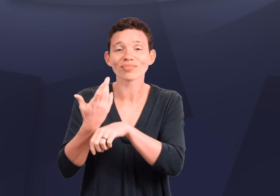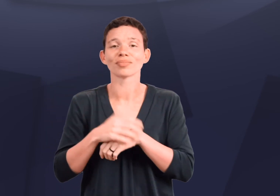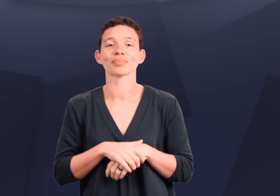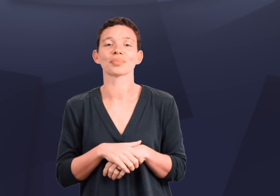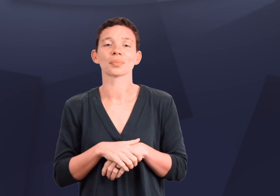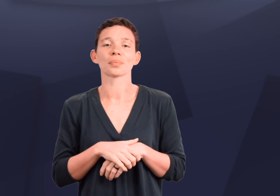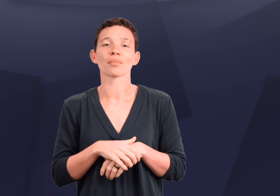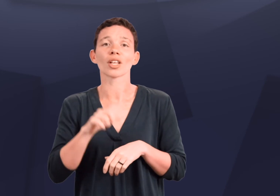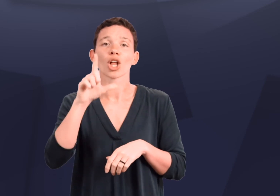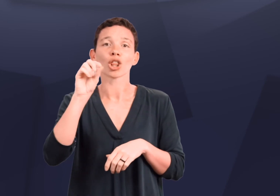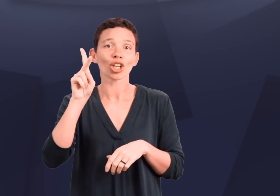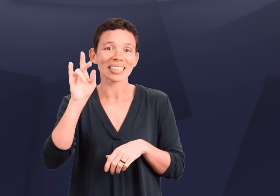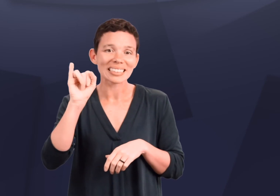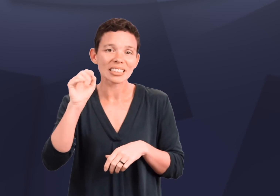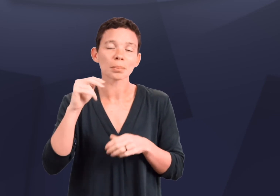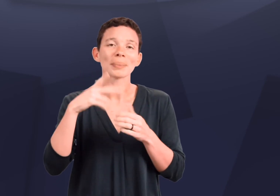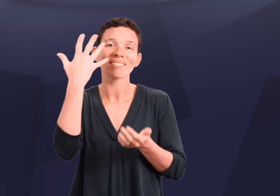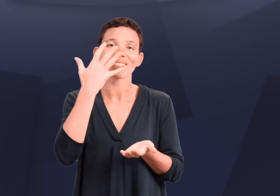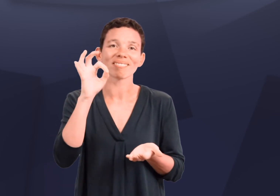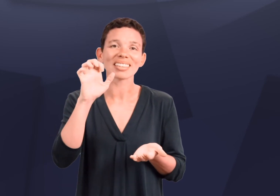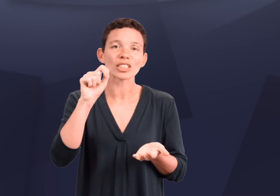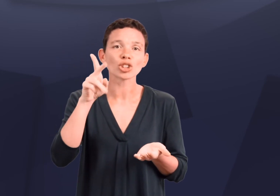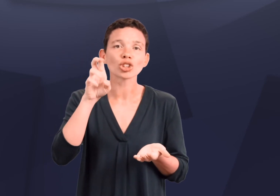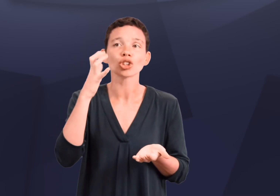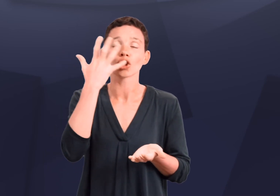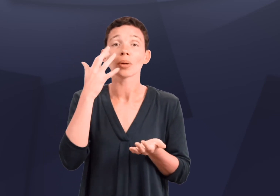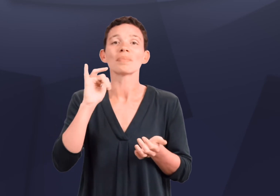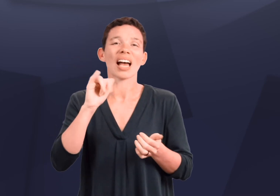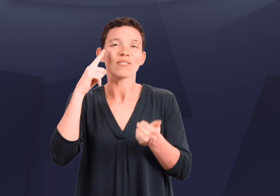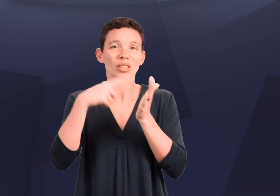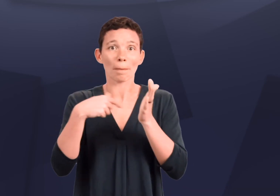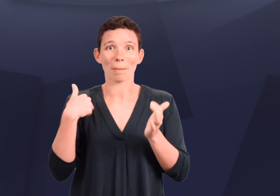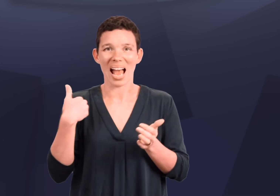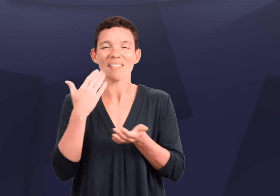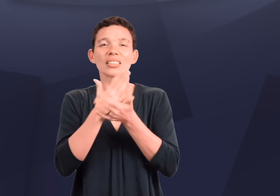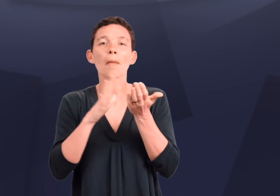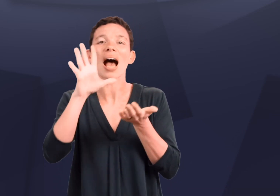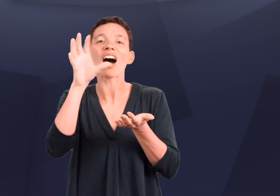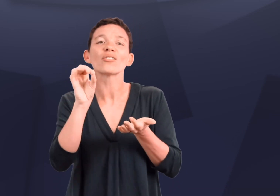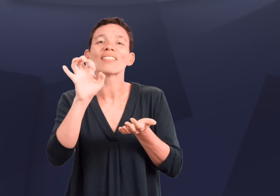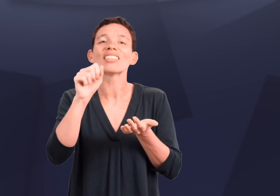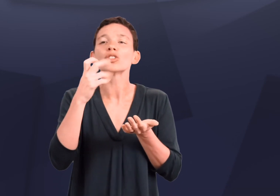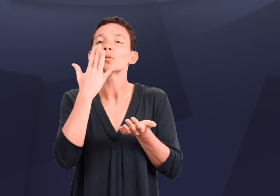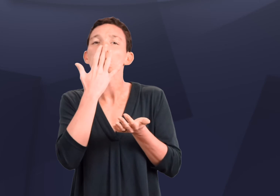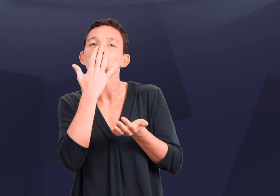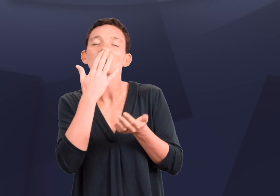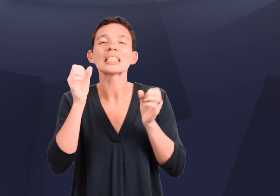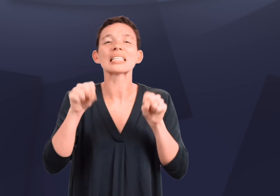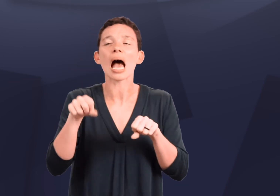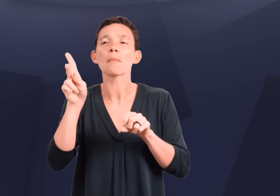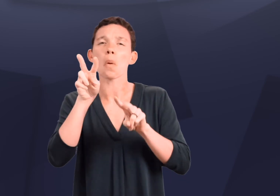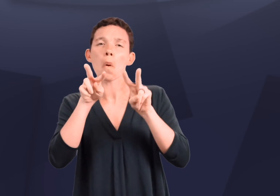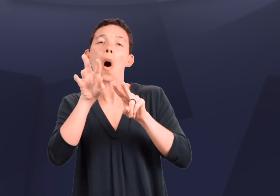Media plays a role in this bias as well as influence from families. Lookism regards a person's appearance or features.